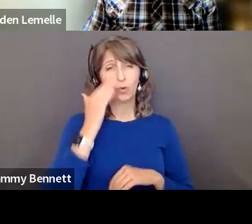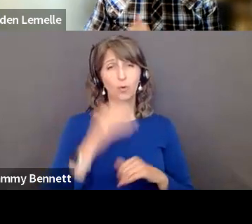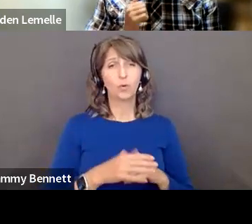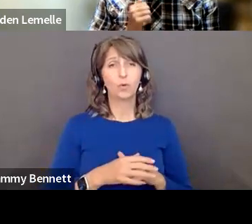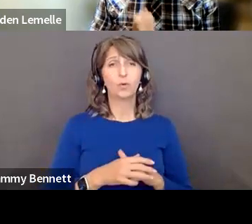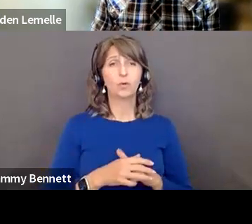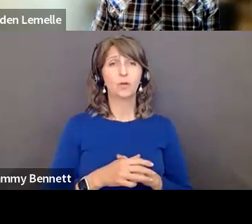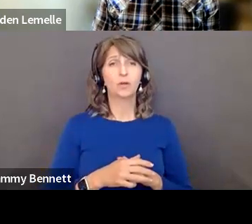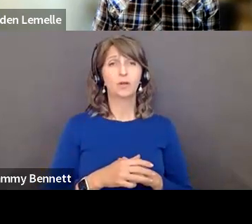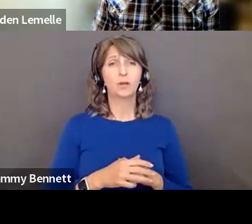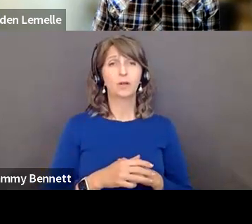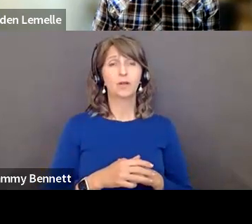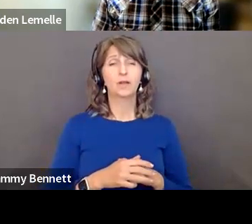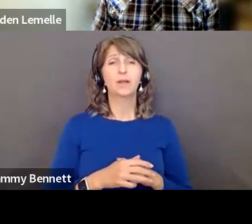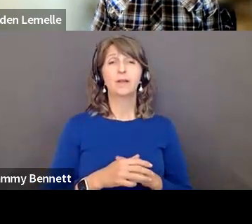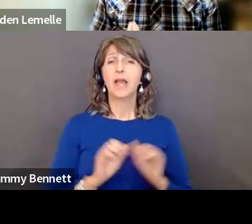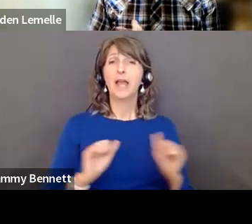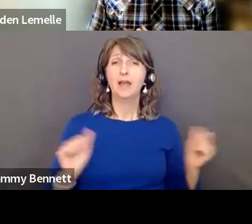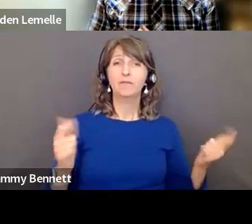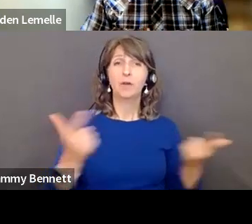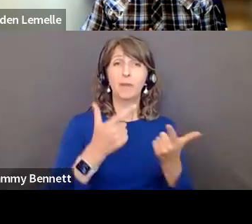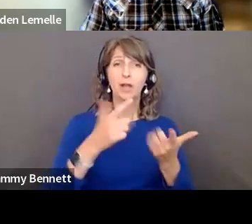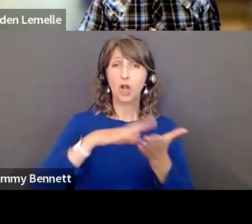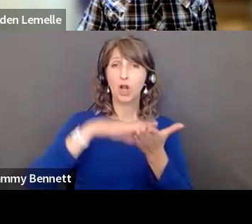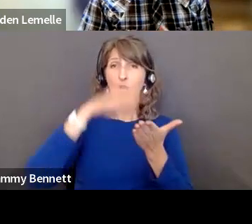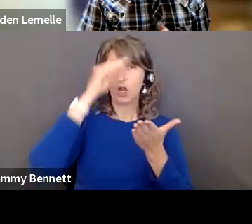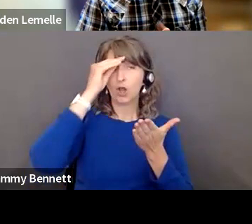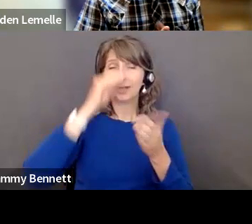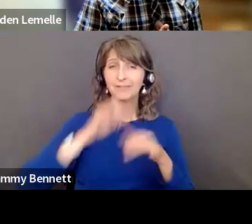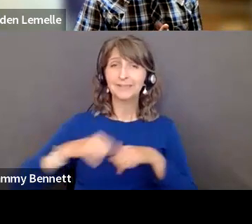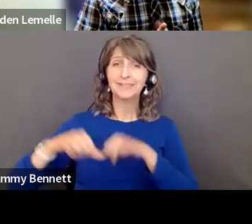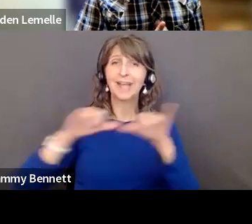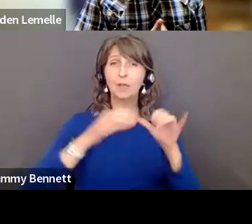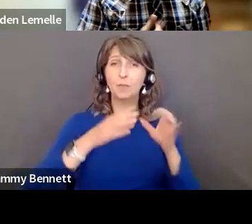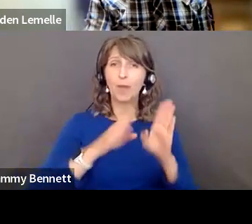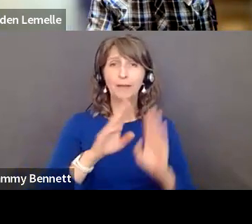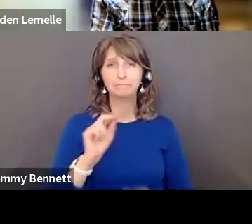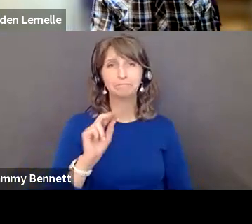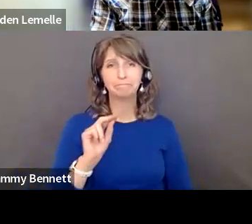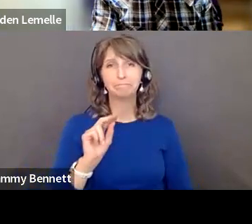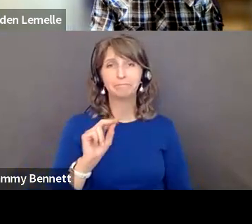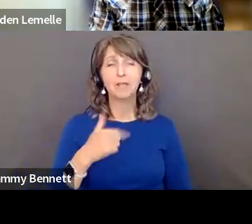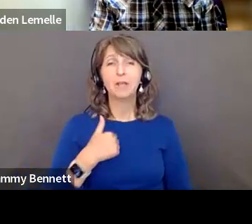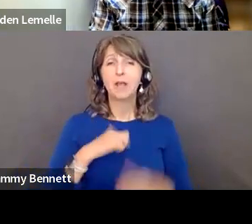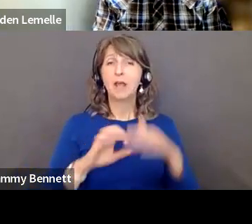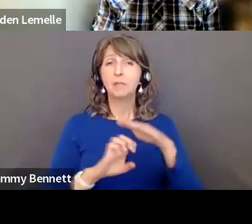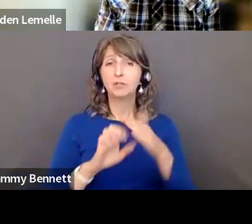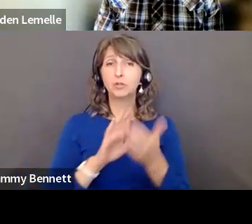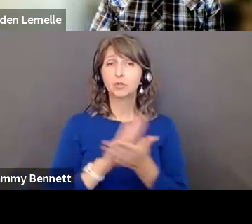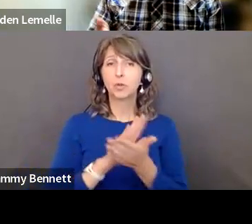L the same because whenever I was in L in elementary Like when this, Miss Harrison had said.